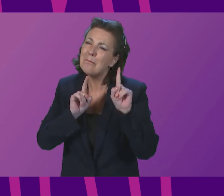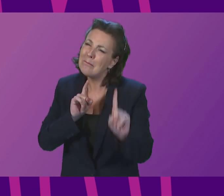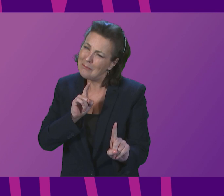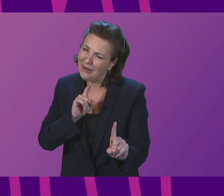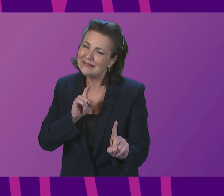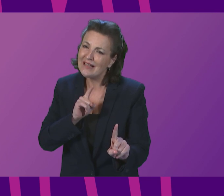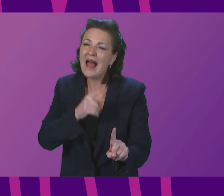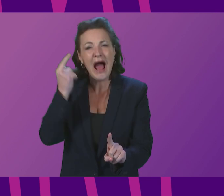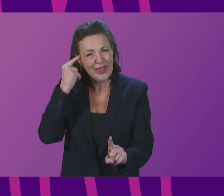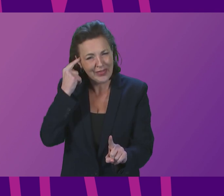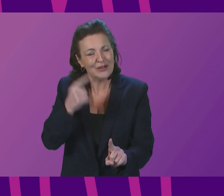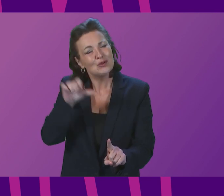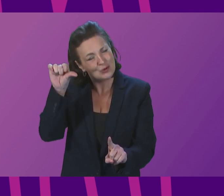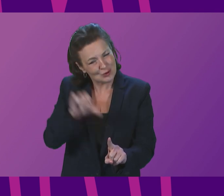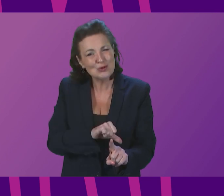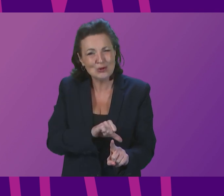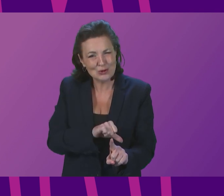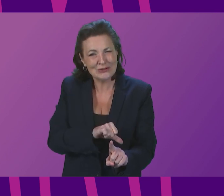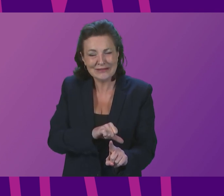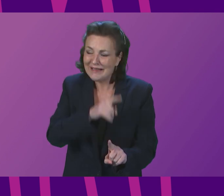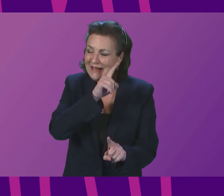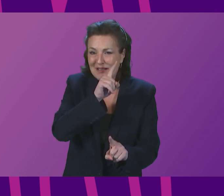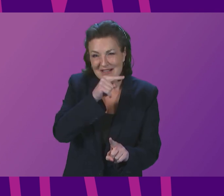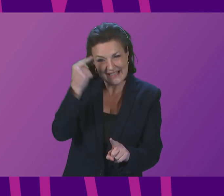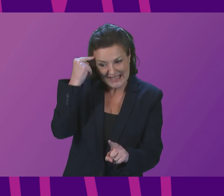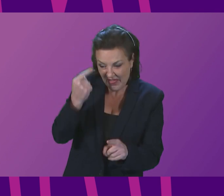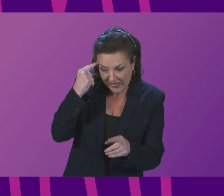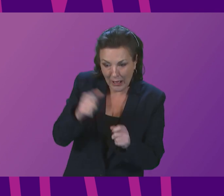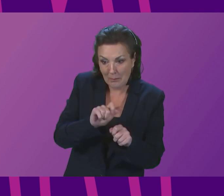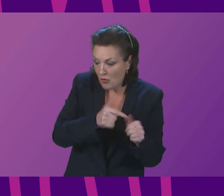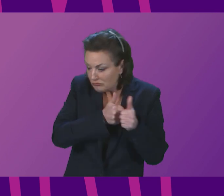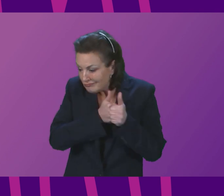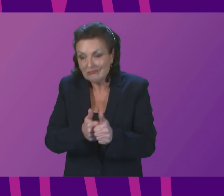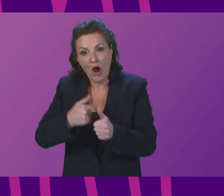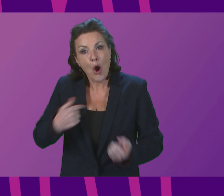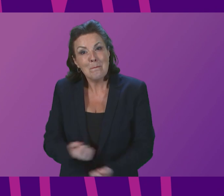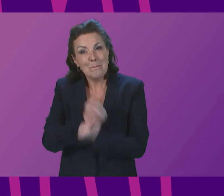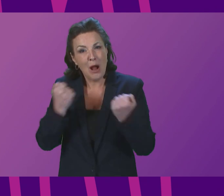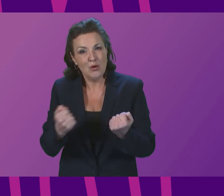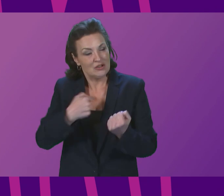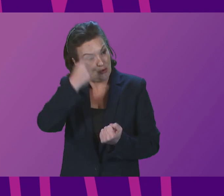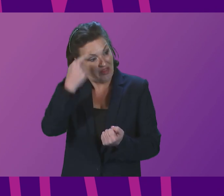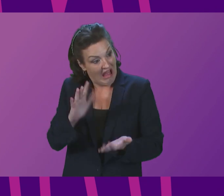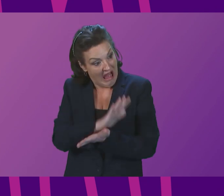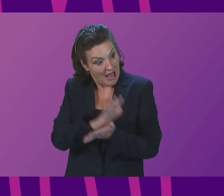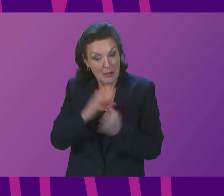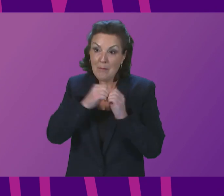if he did not also back the retention of the powers over welfare and public spending that are in the hands of Boris Johnson and Rishi Sunak.